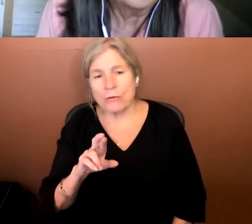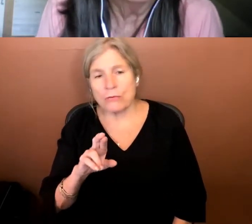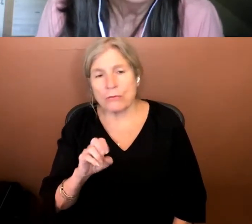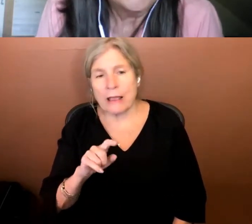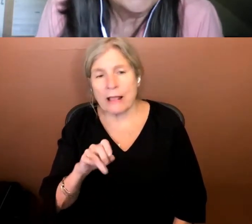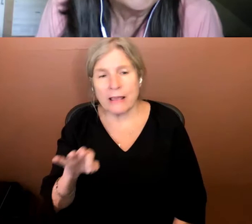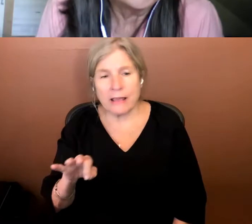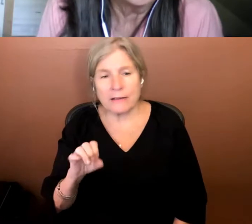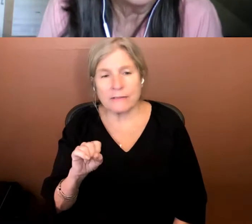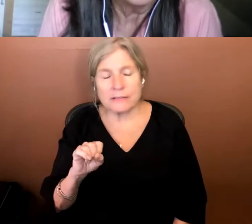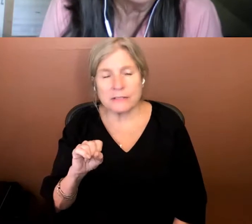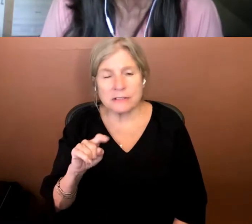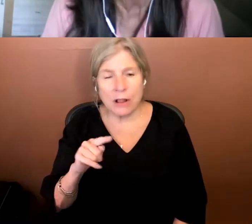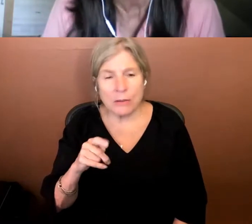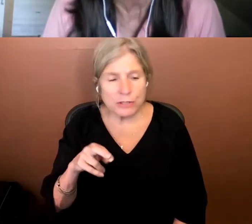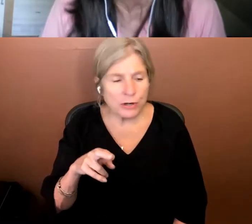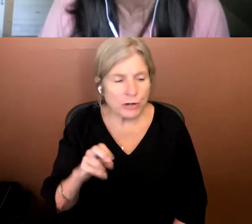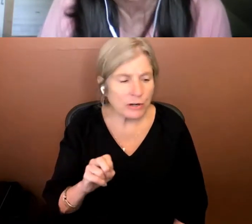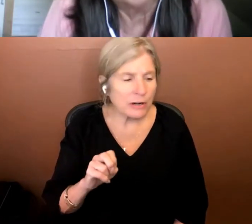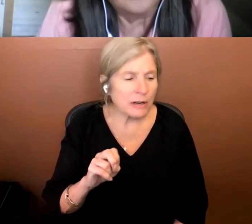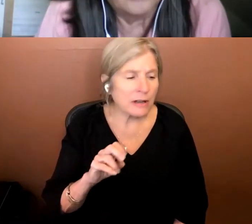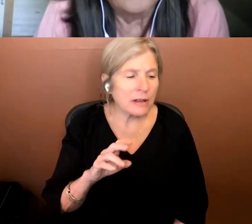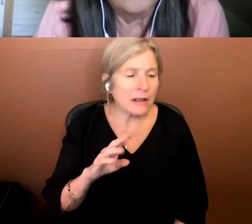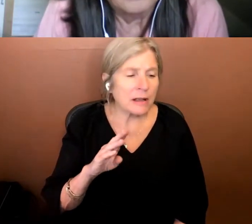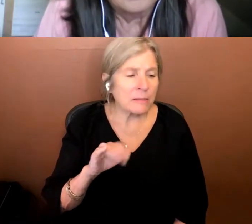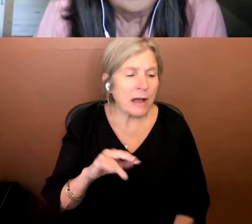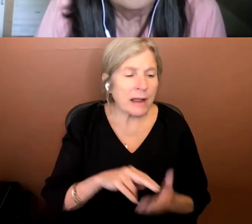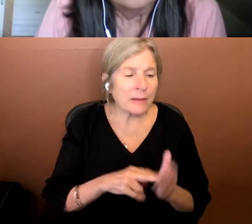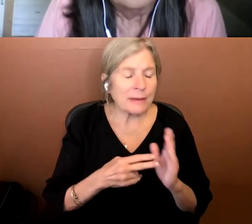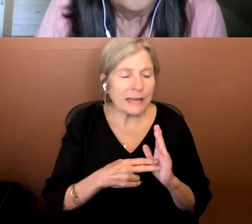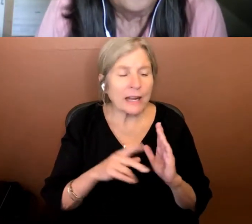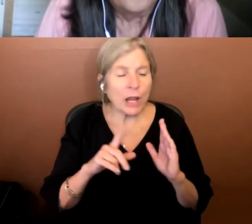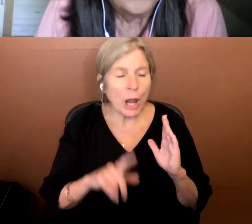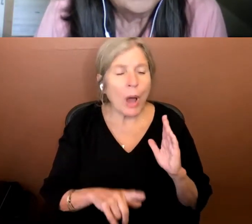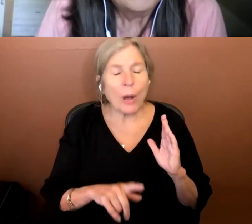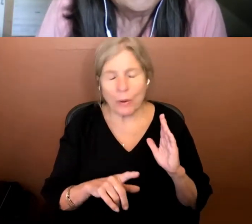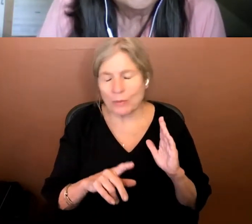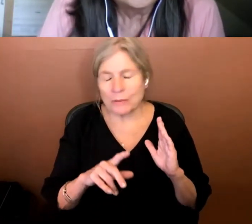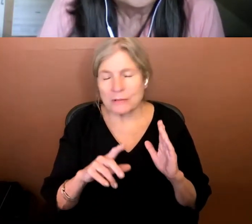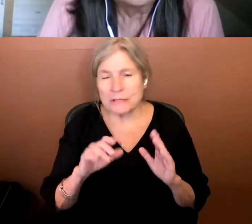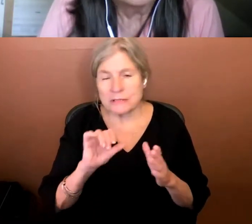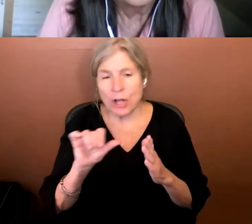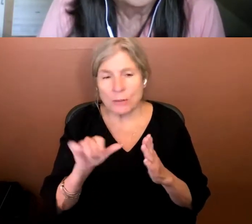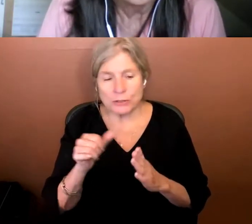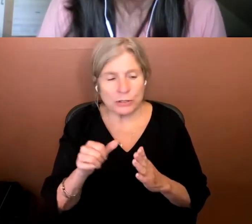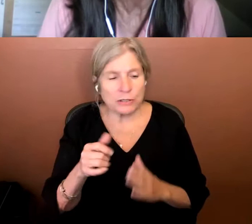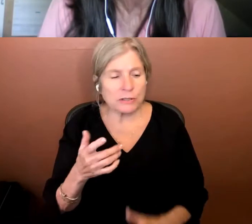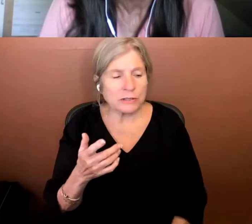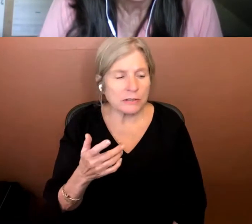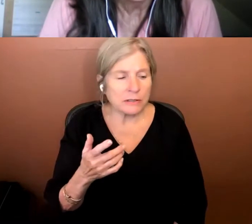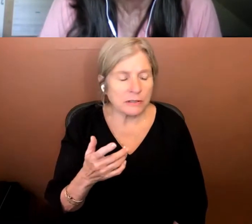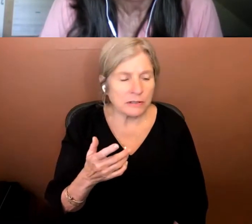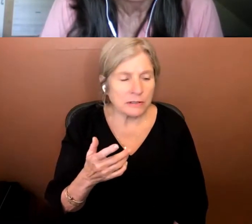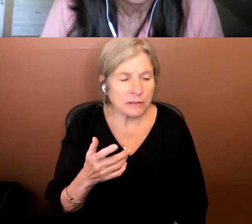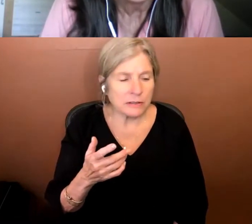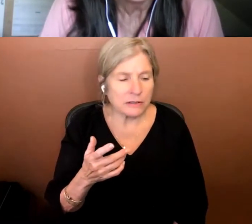as meaning low. I wanted to SKUPTing in the 70s. I start ed